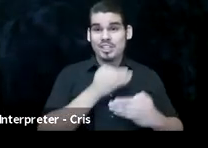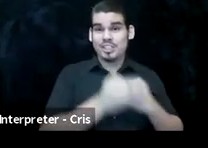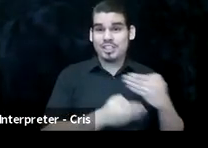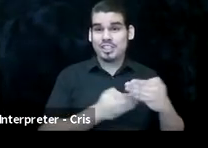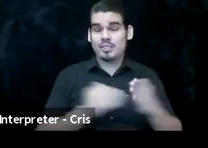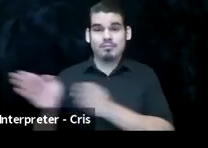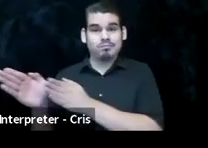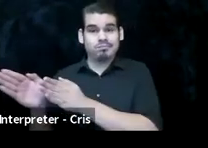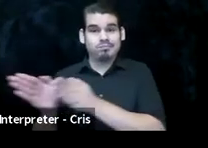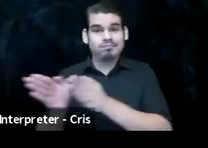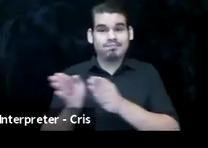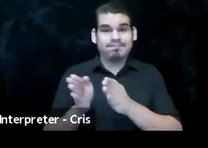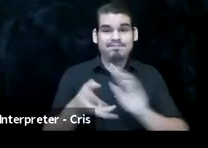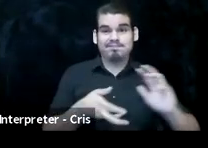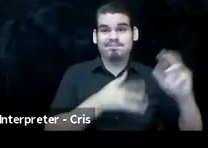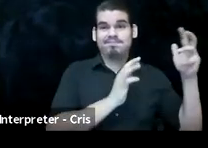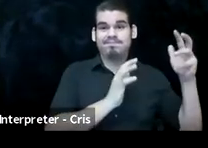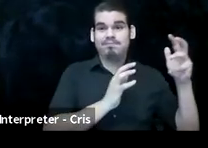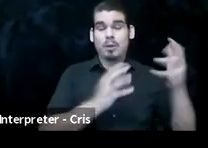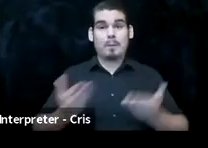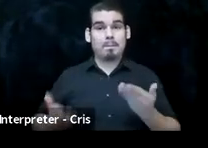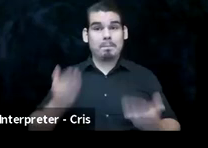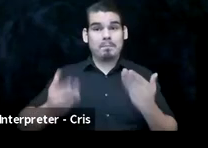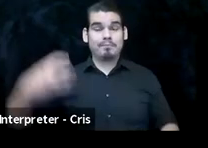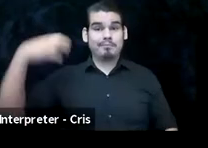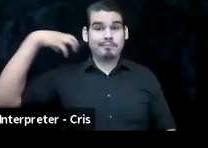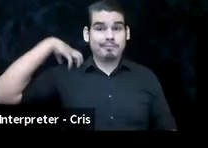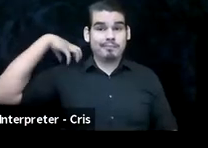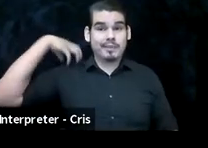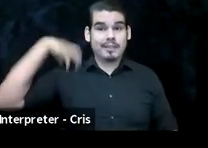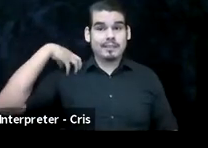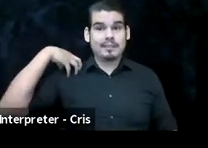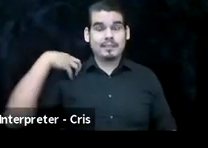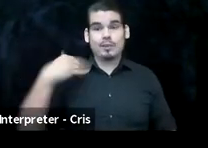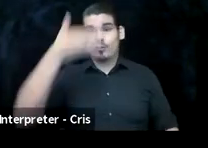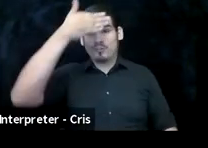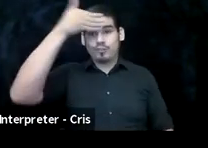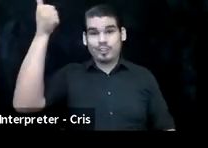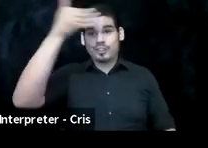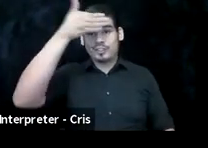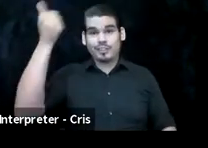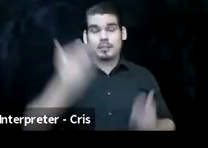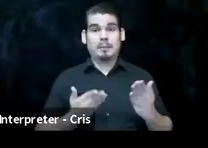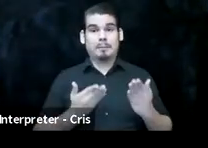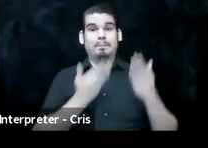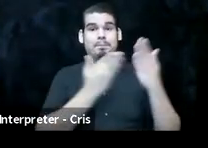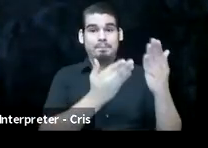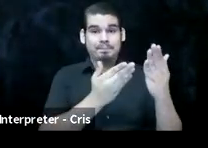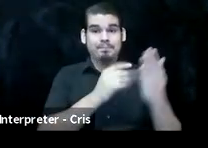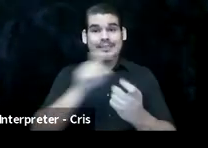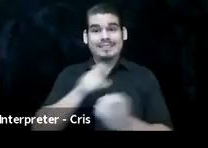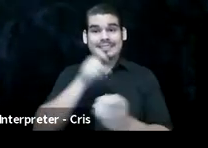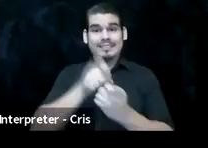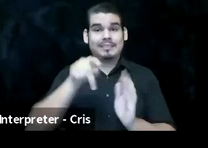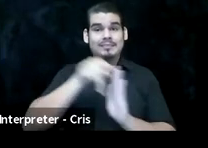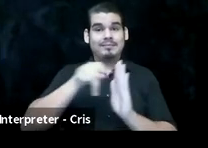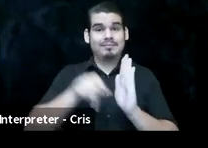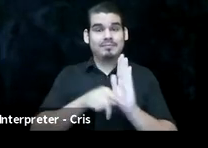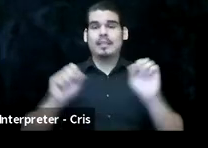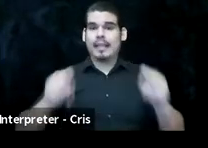Gerardo Chavez, RAD IX: or tears skip the emotion of these are some of the motions, but you can make so we're going to start with point of order order order is enforce the rules by loss and constipation.